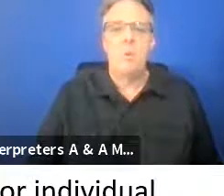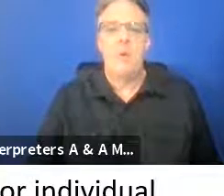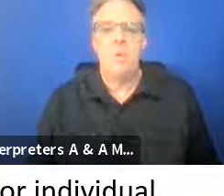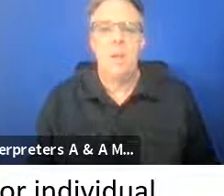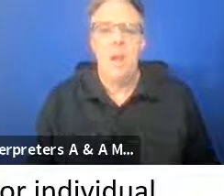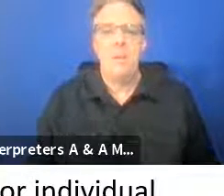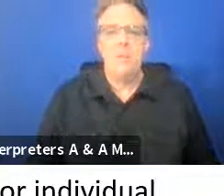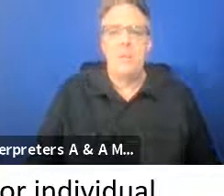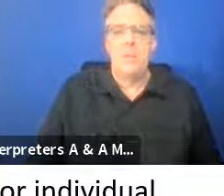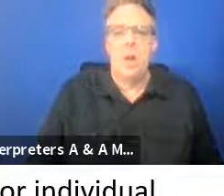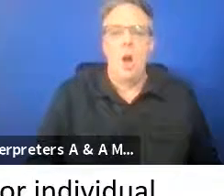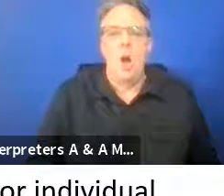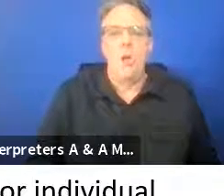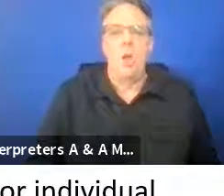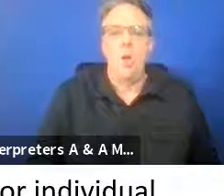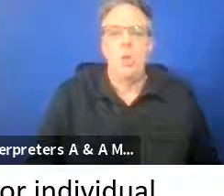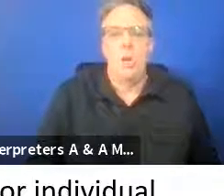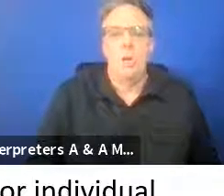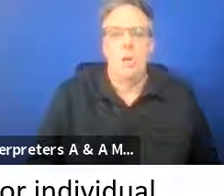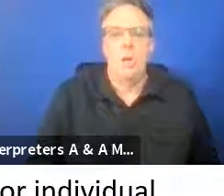Interpreters A & A Medlock: want to emphasize on the culture.